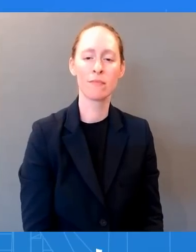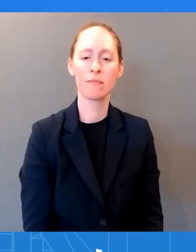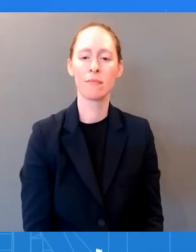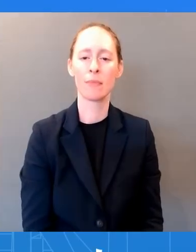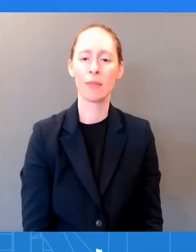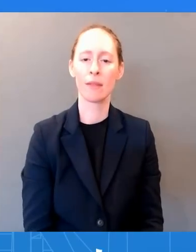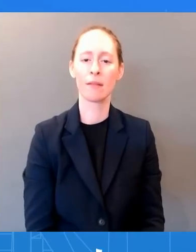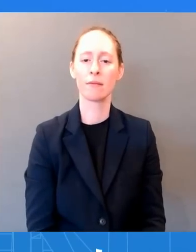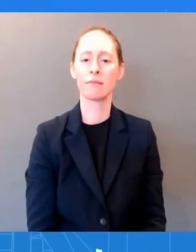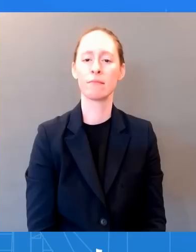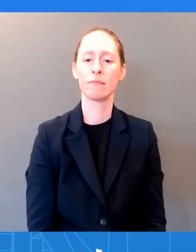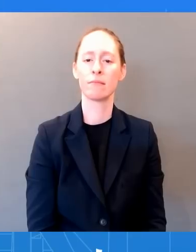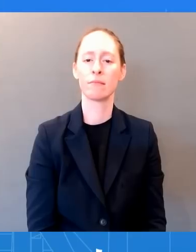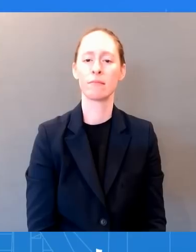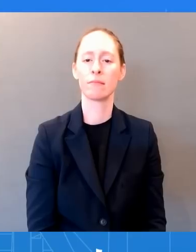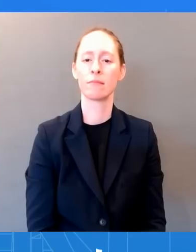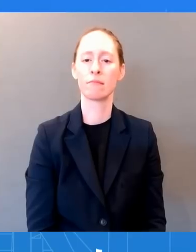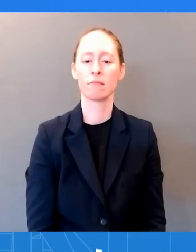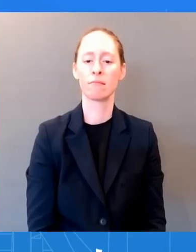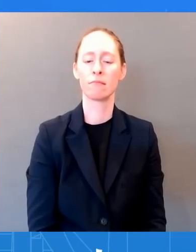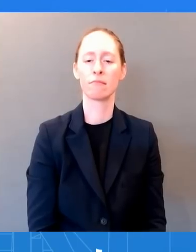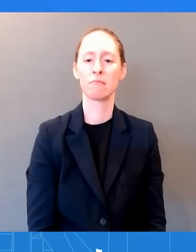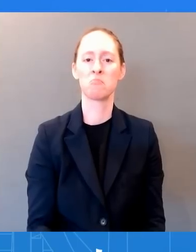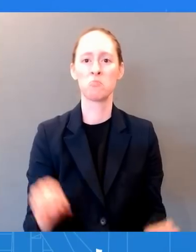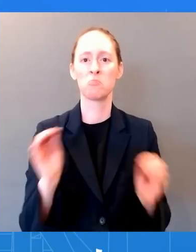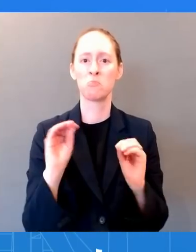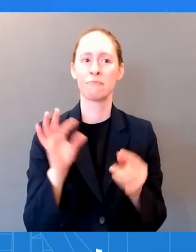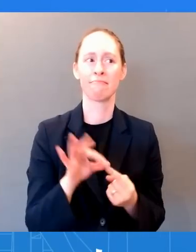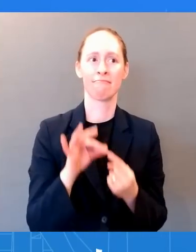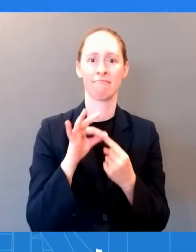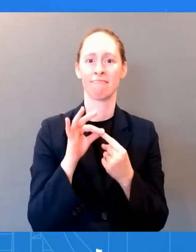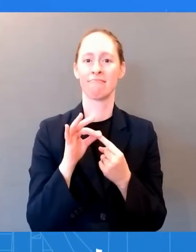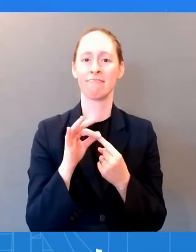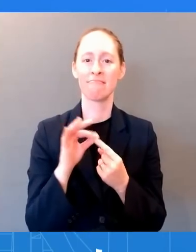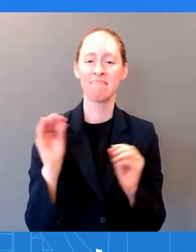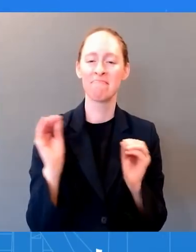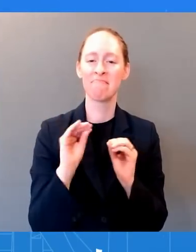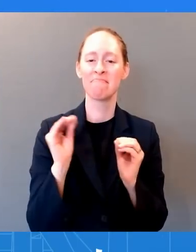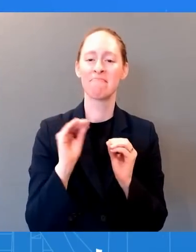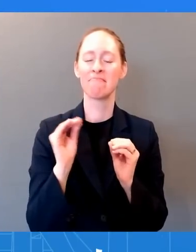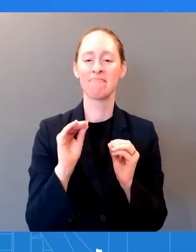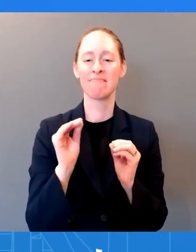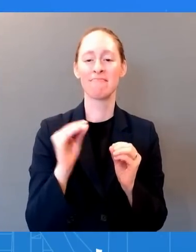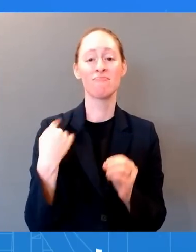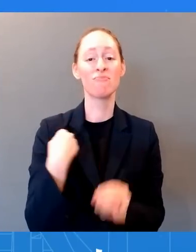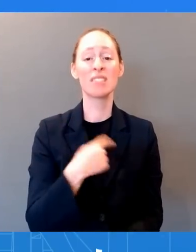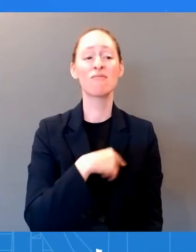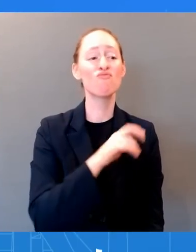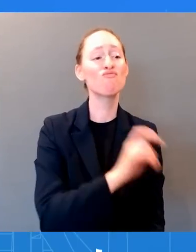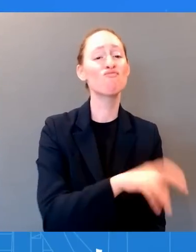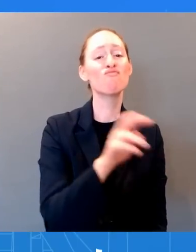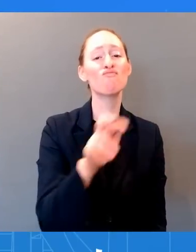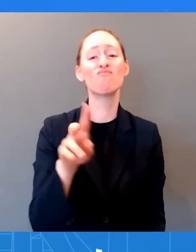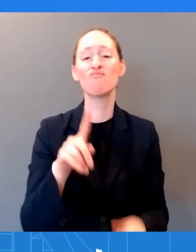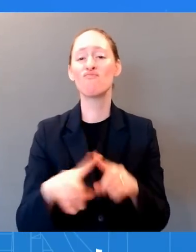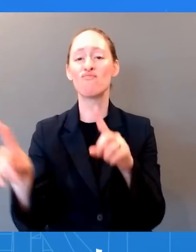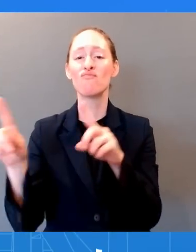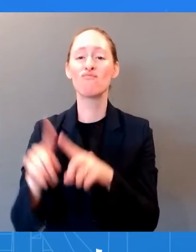It's just -- you know, we go to -- we go to places where we can actually be able to deliver our message to the American people,